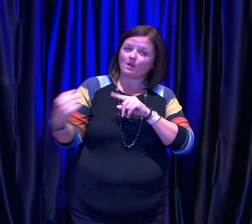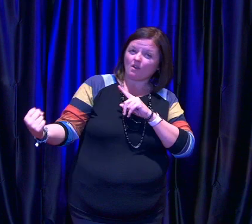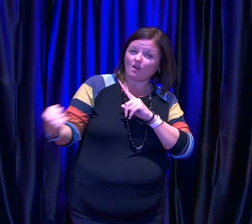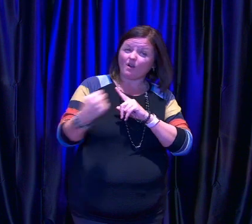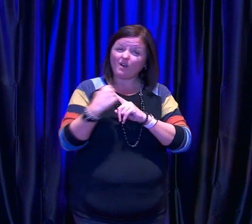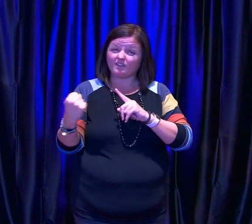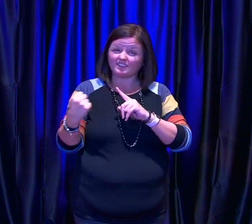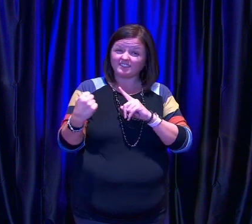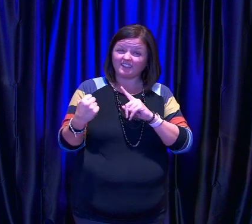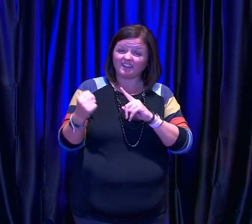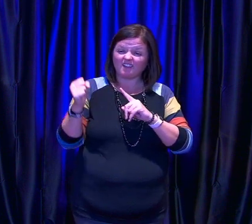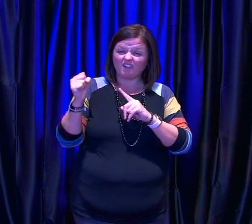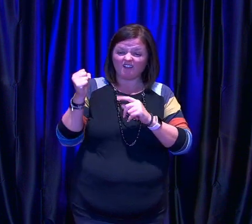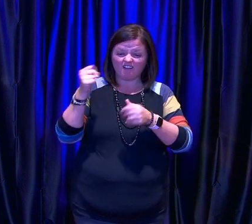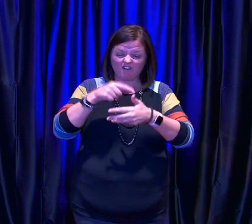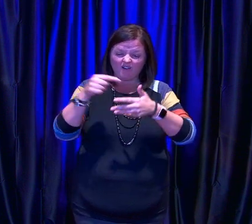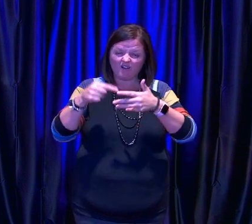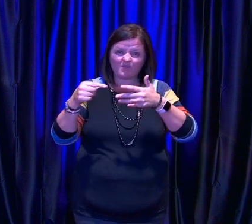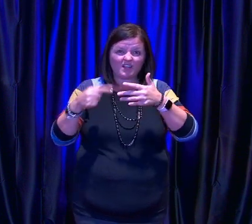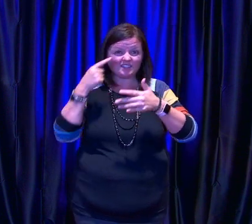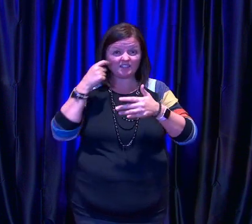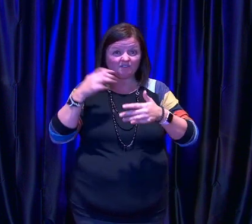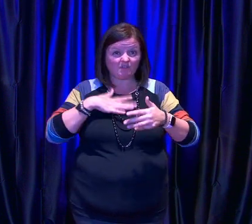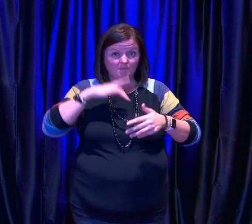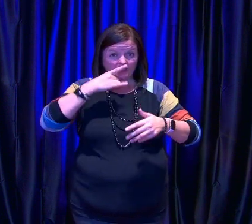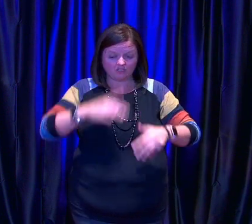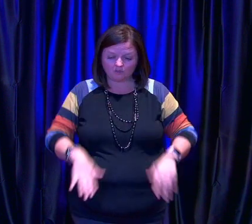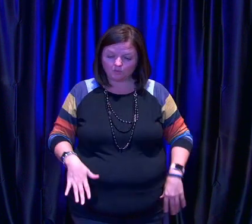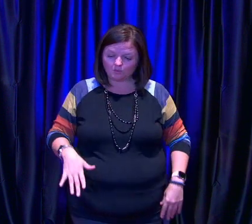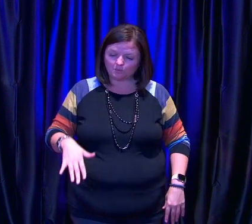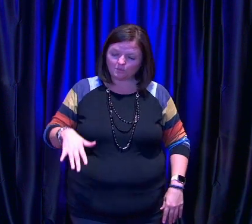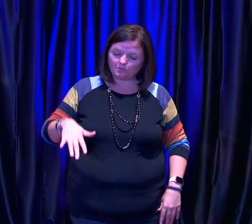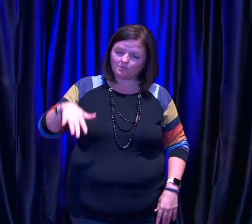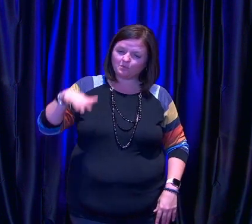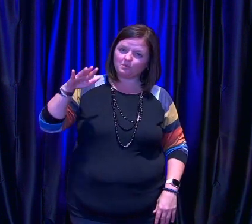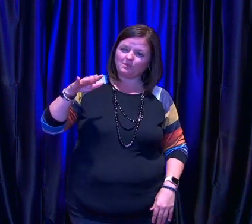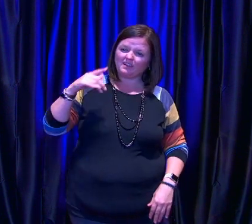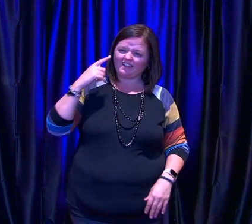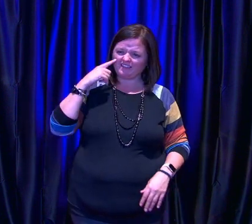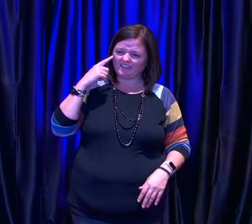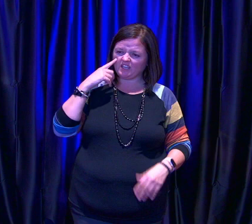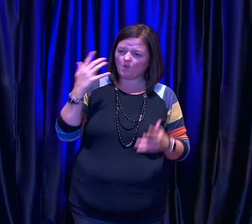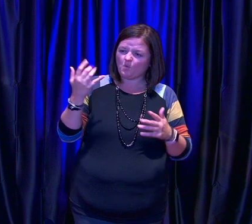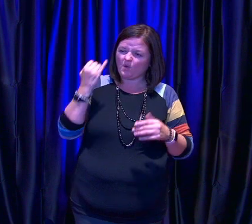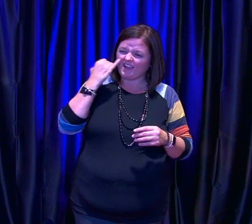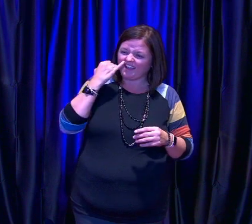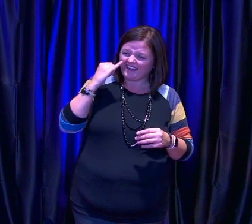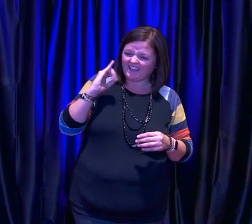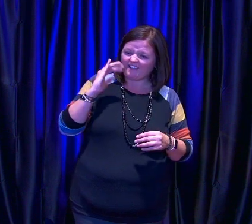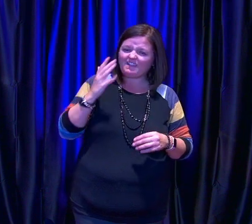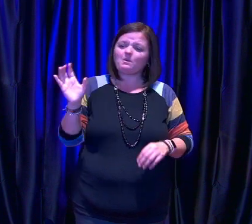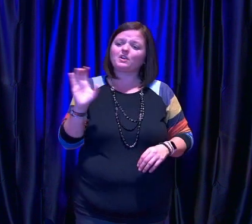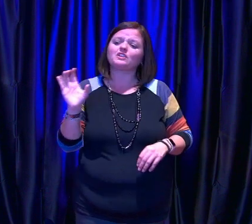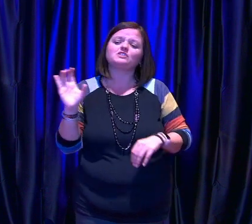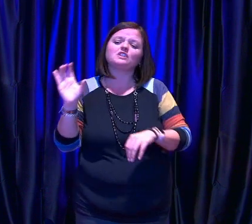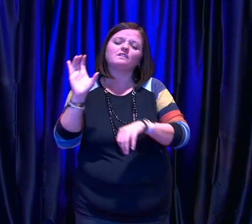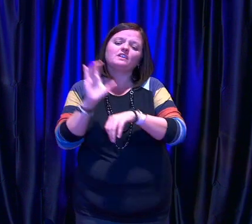all that stuff from my childhood and then what if some of our conservative church people drive